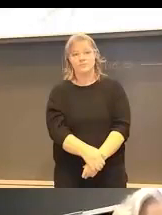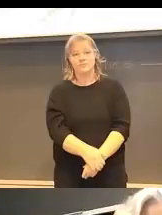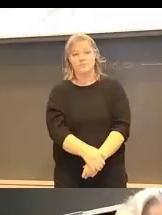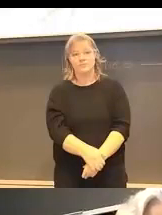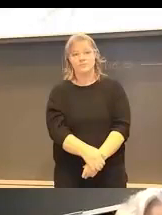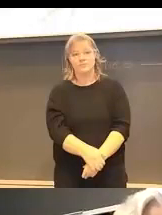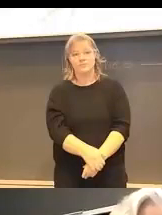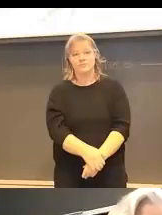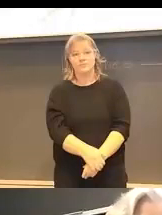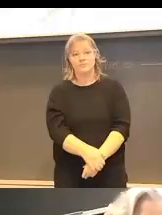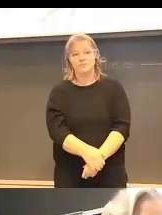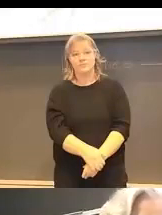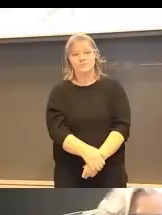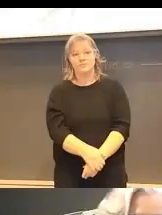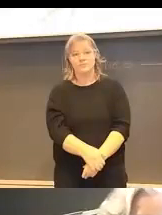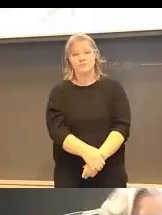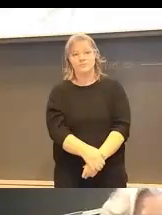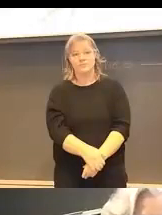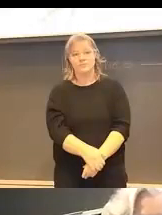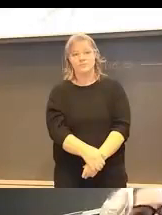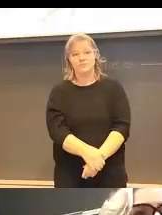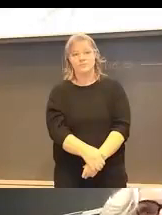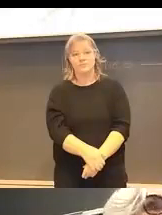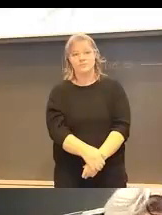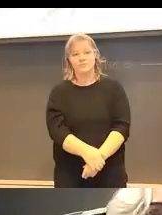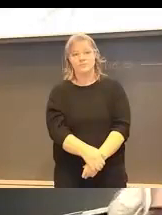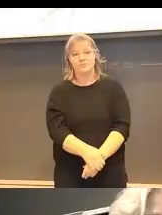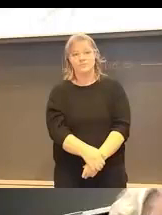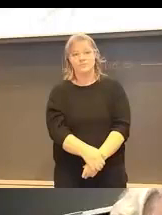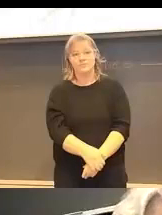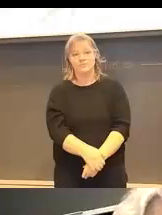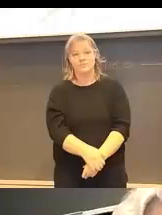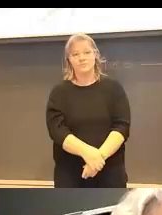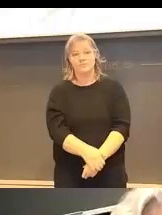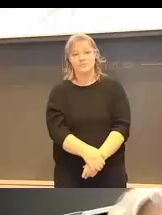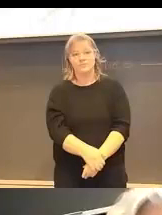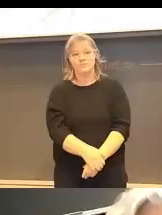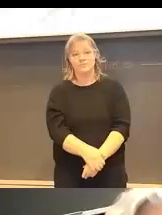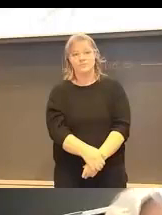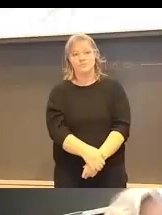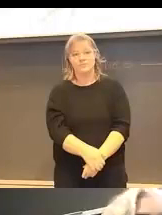communication and its complexity with families teams and doctor patient relationships as George